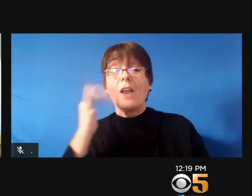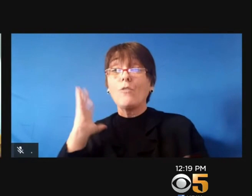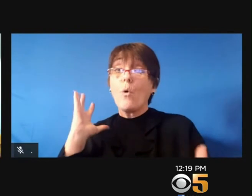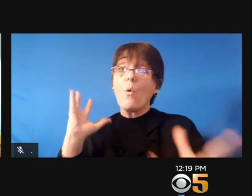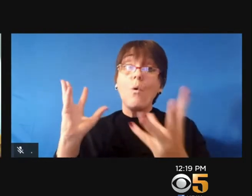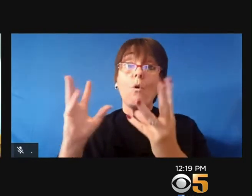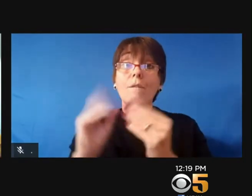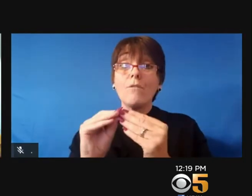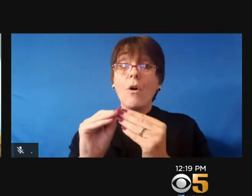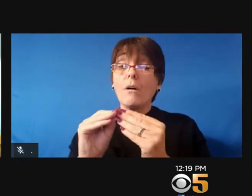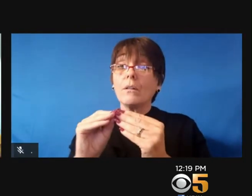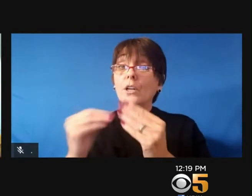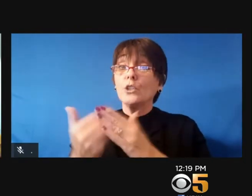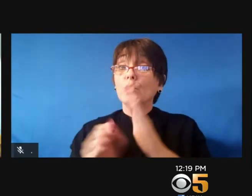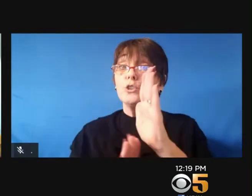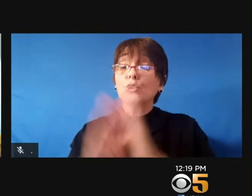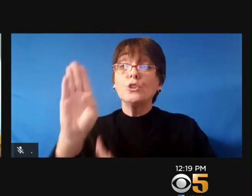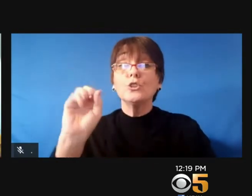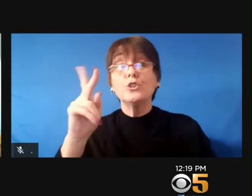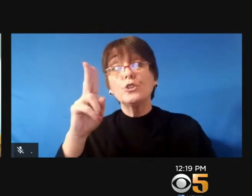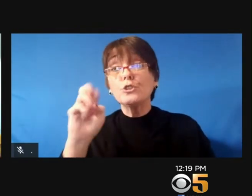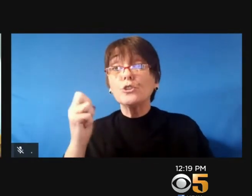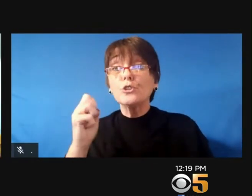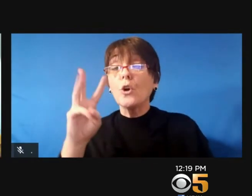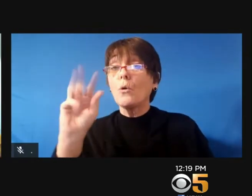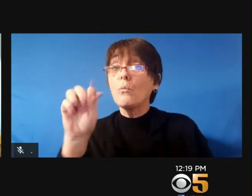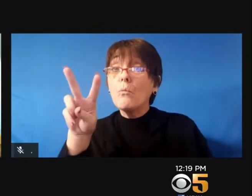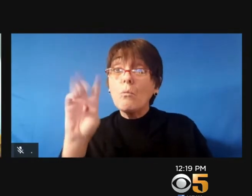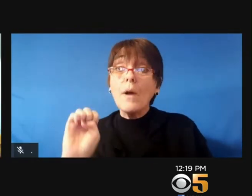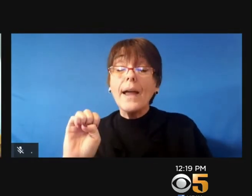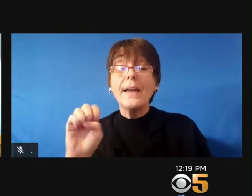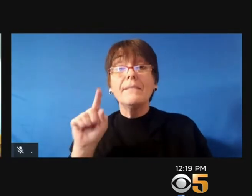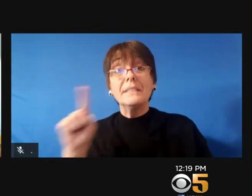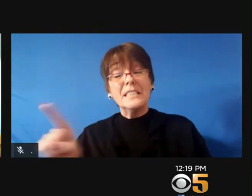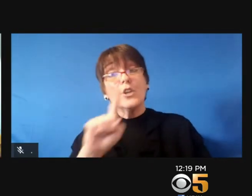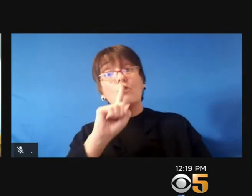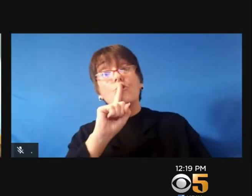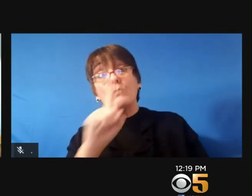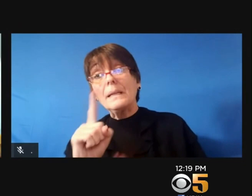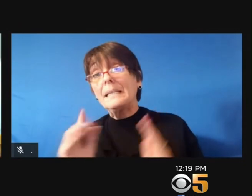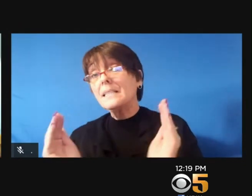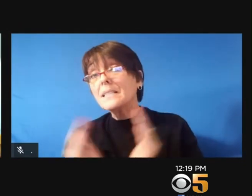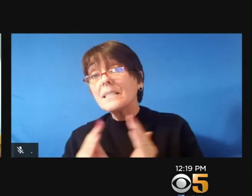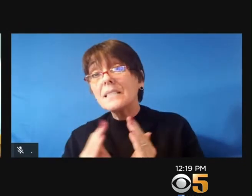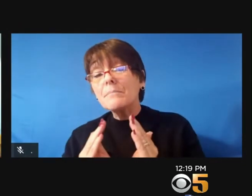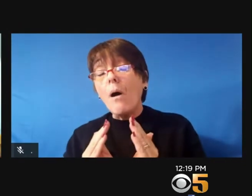I HAVE SEVERAL MOST OF THE ON MONDAY, HEALTH OFFICIALS IN SANTA CLARA COUNTY SAY THEY CONSIDER IT A SURGE.